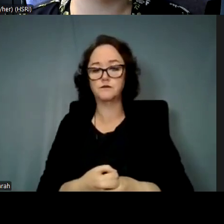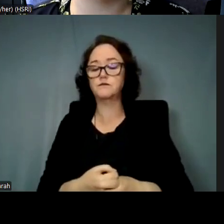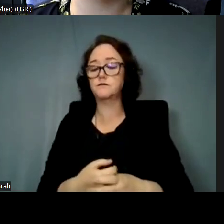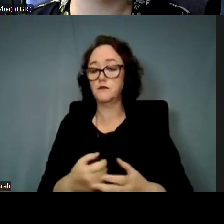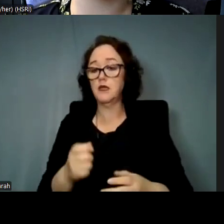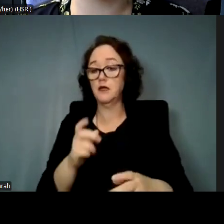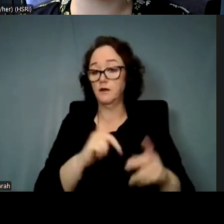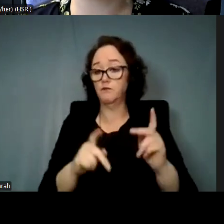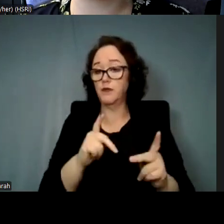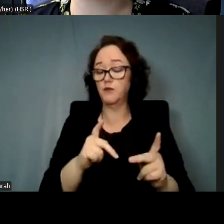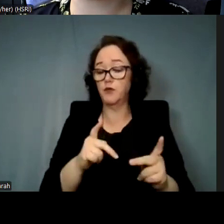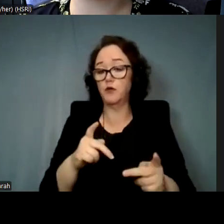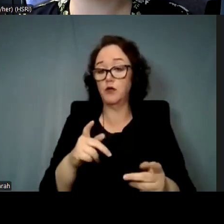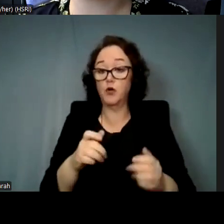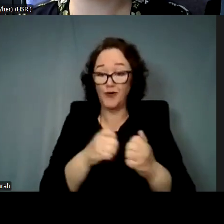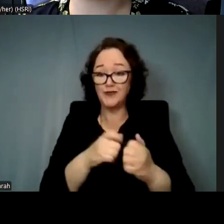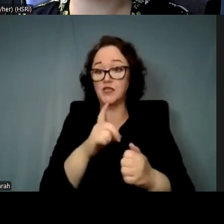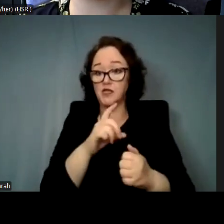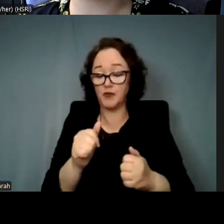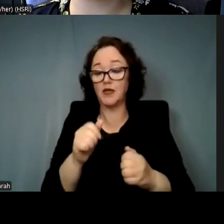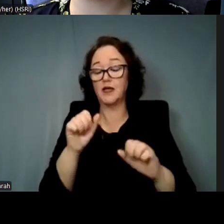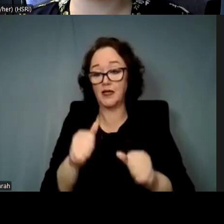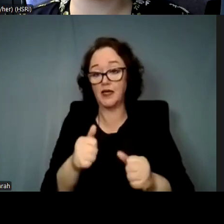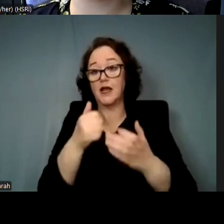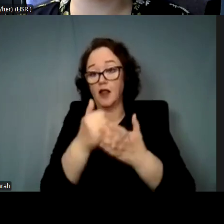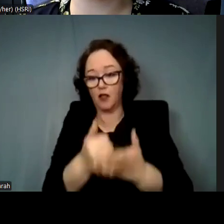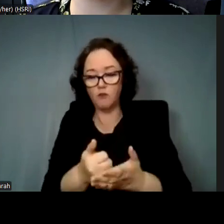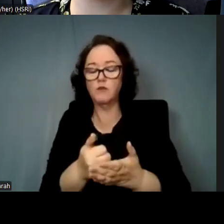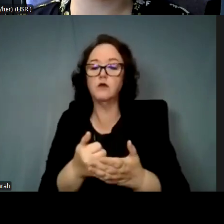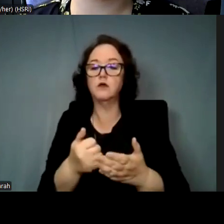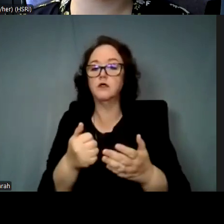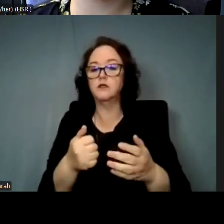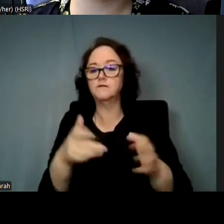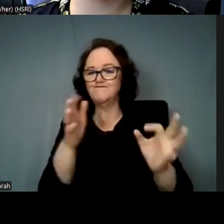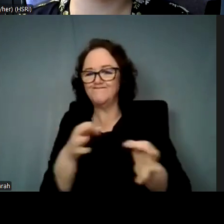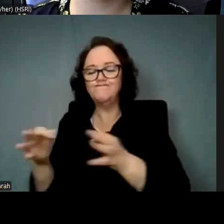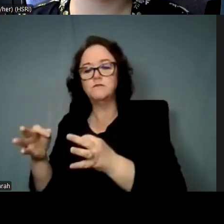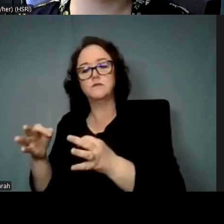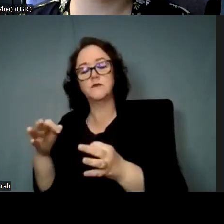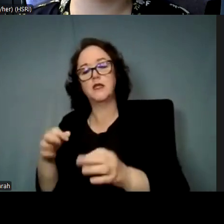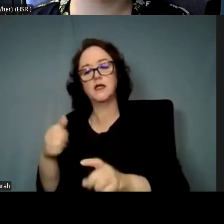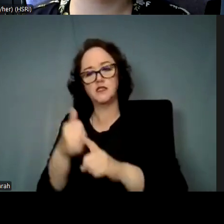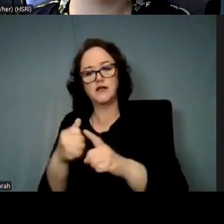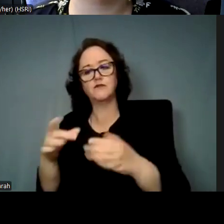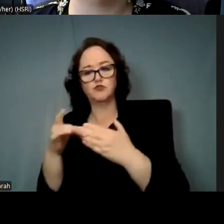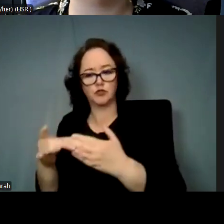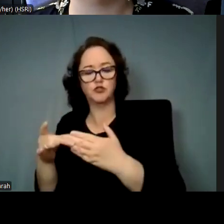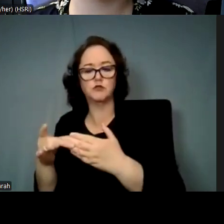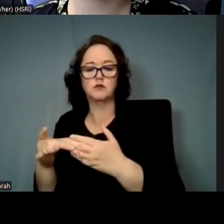self-direction. So it is possible, you know, grouping together, banding together, like-minded individuals, to talk